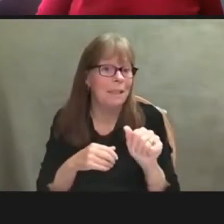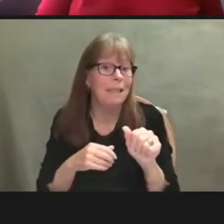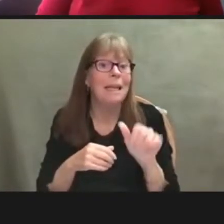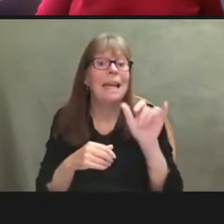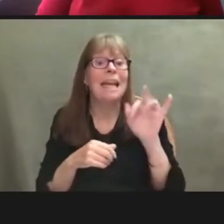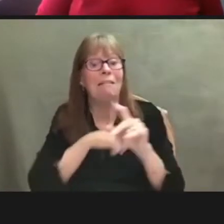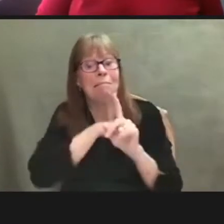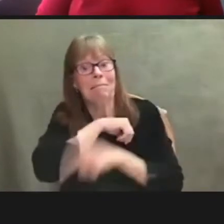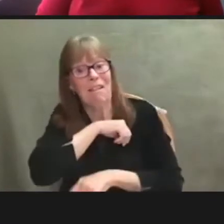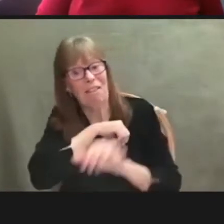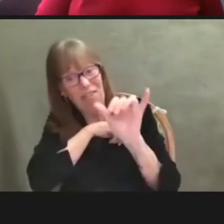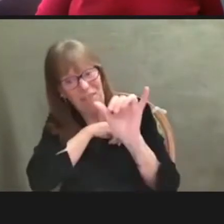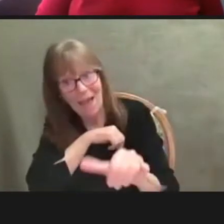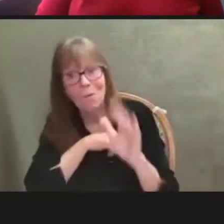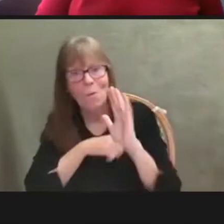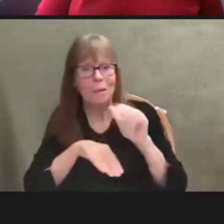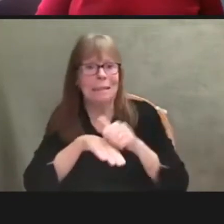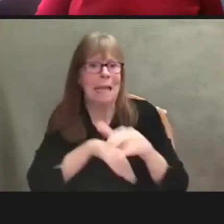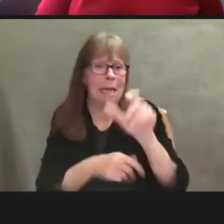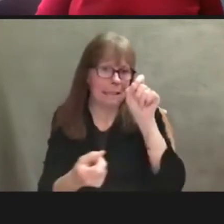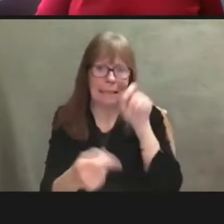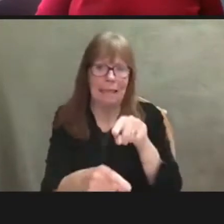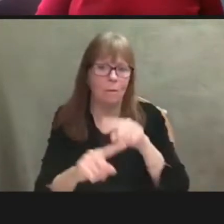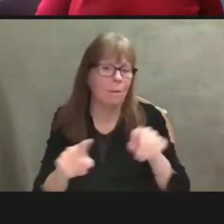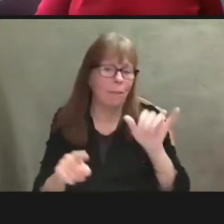But that probably will never happen, right?